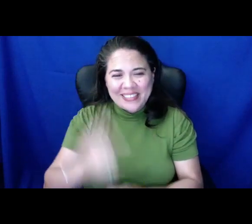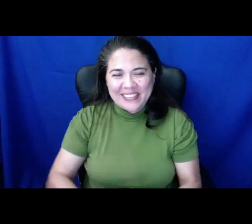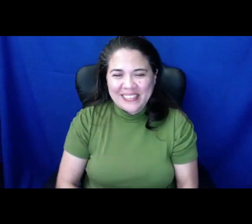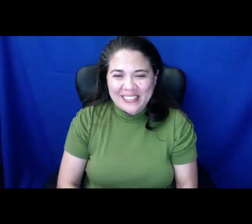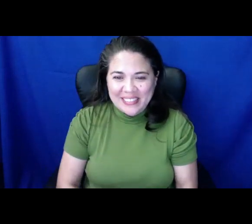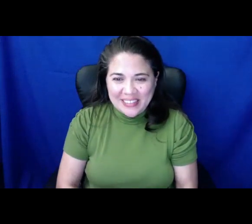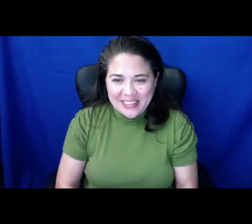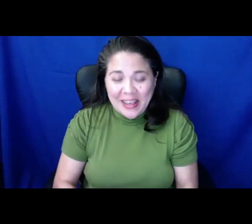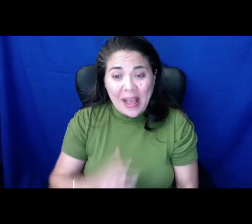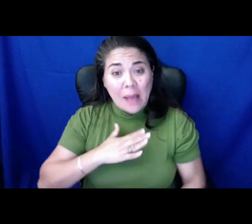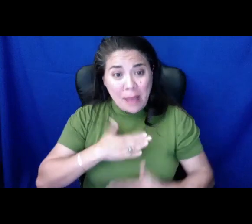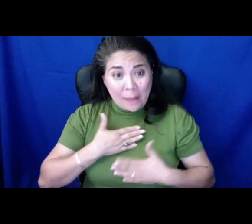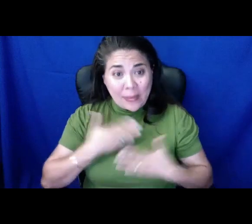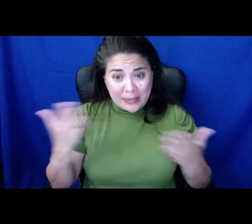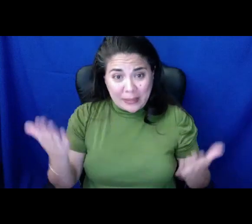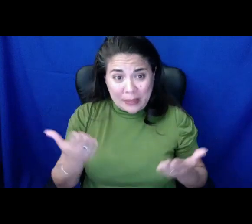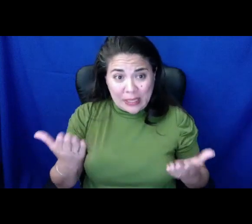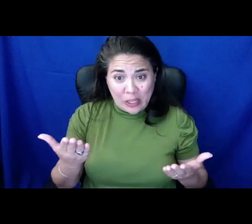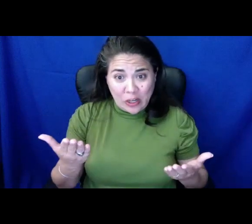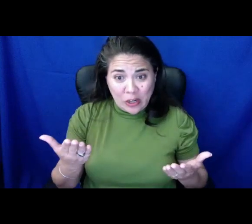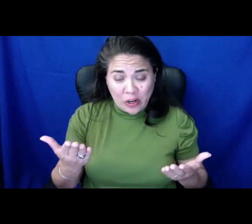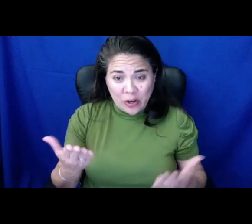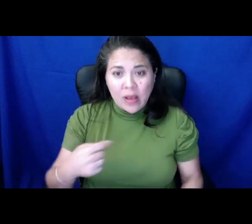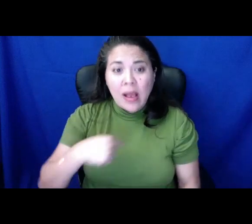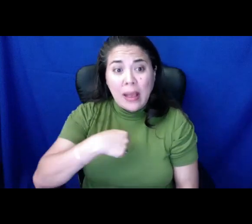Raymond Antrobus (He/Him): Be here, I am a mixed.